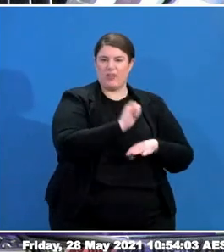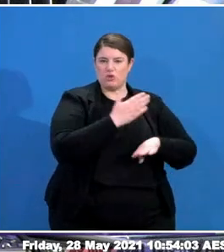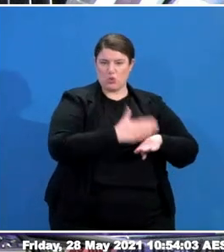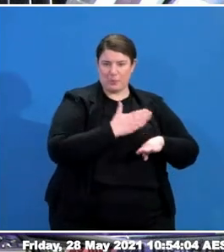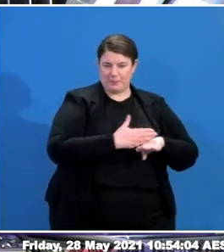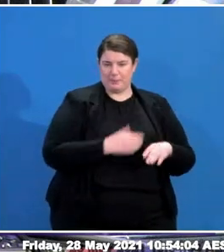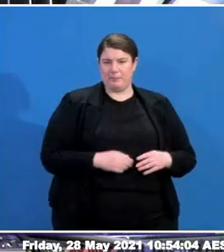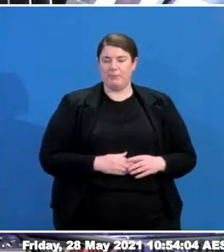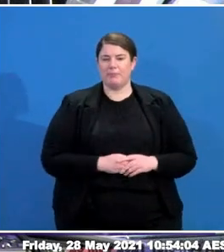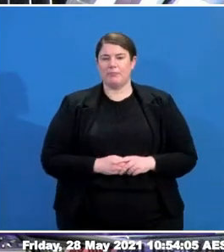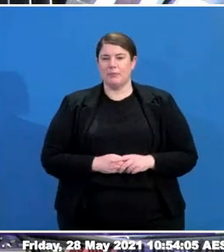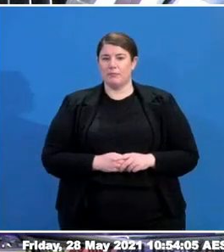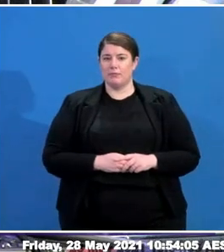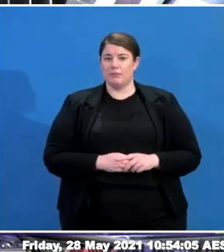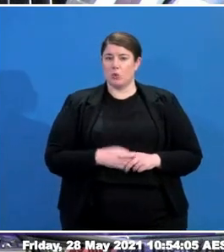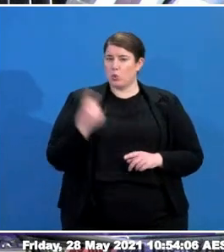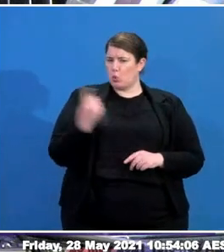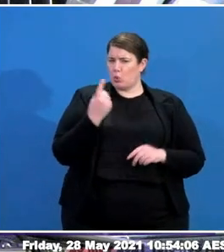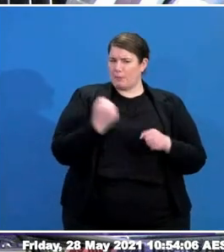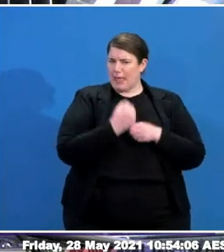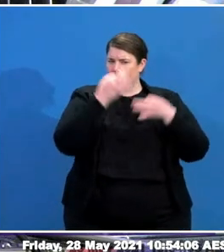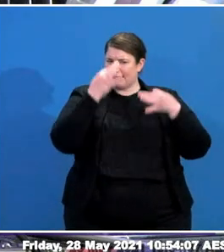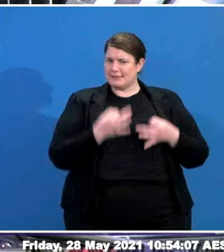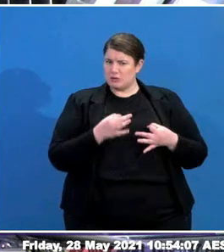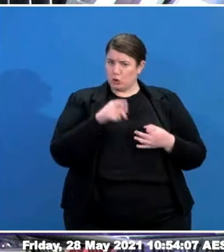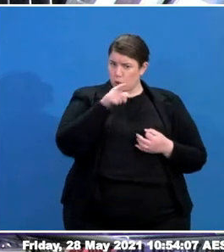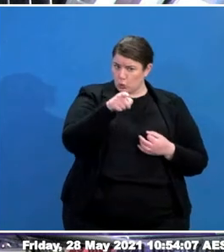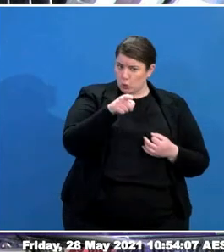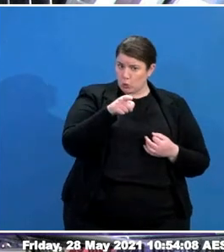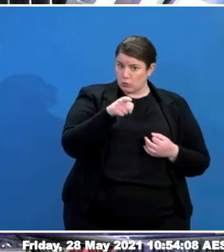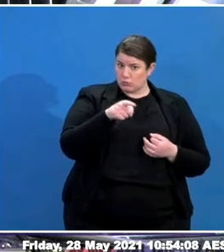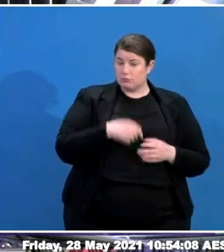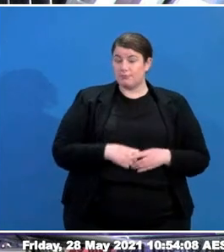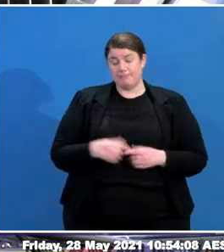Do you recall whether you made the decision to terminate? I think you said yesterday you did. Yes.